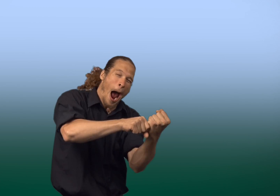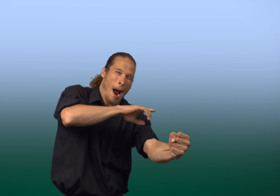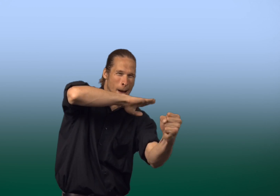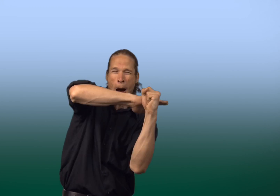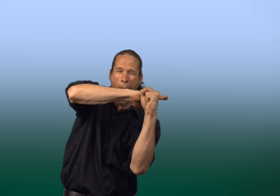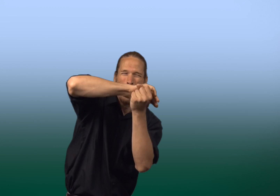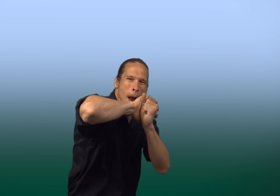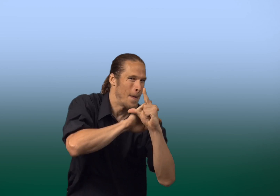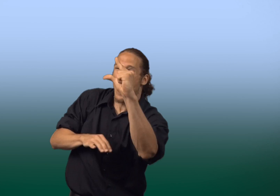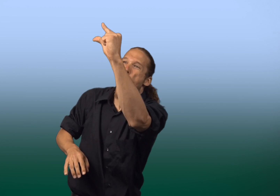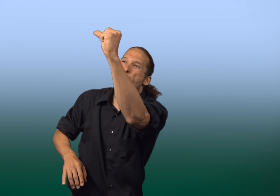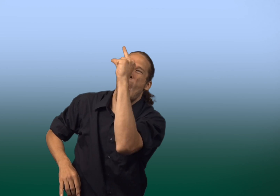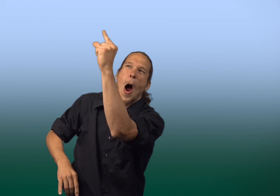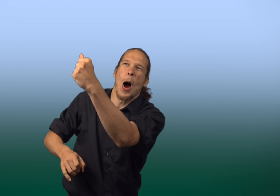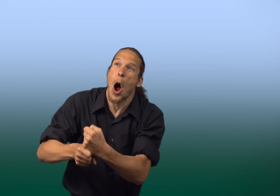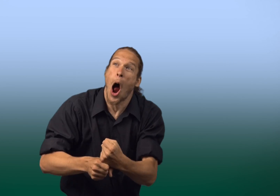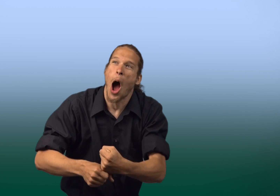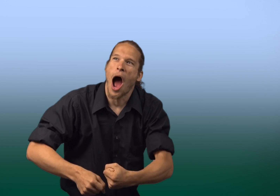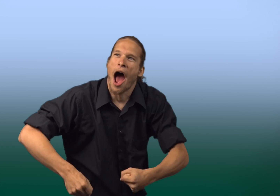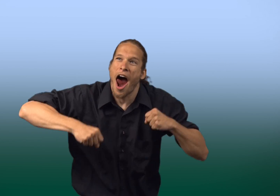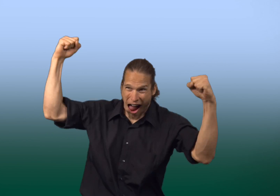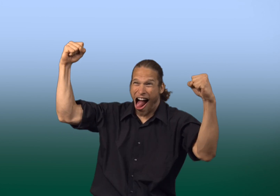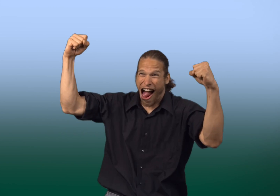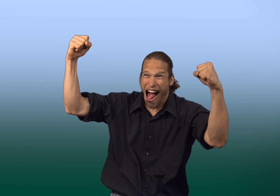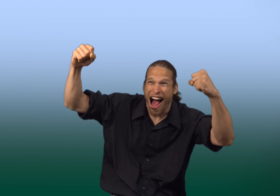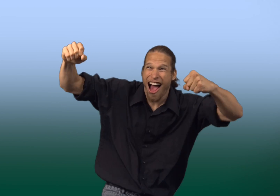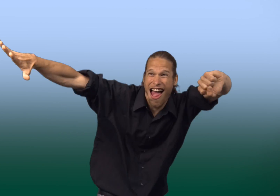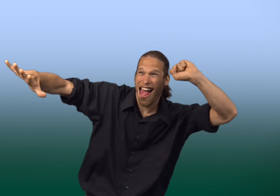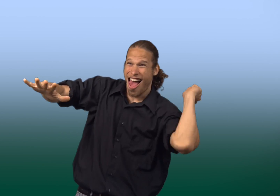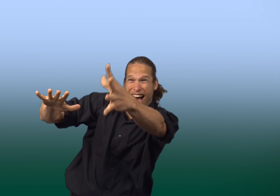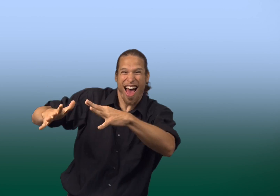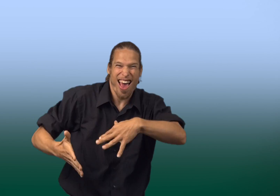And then he hit the ball with his bat and it flew. It was a home run!